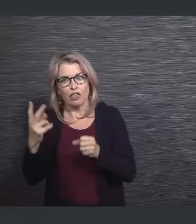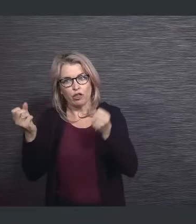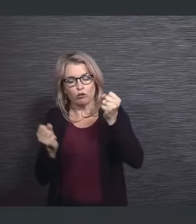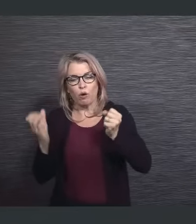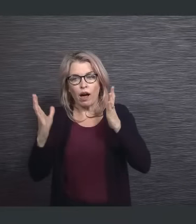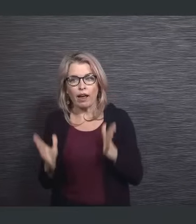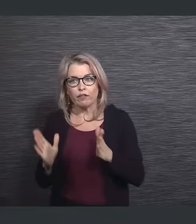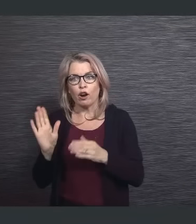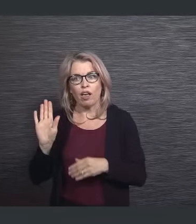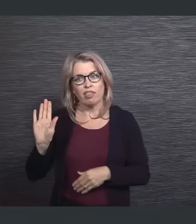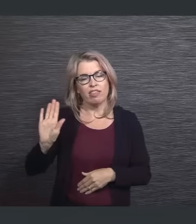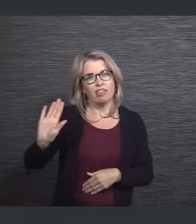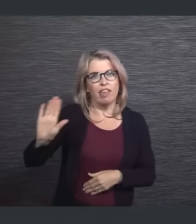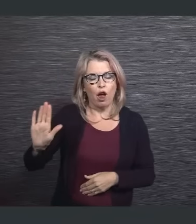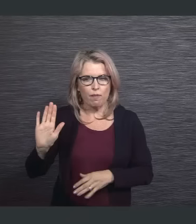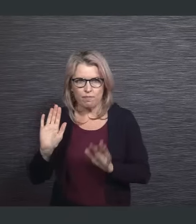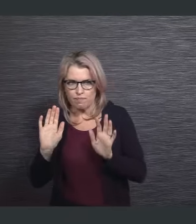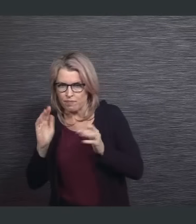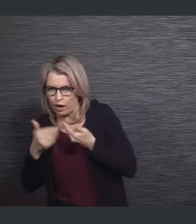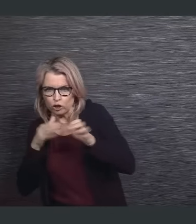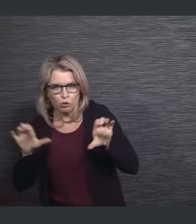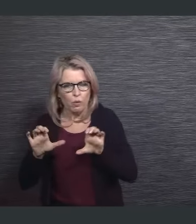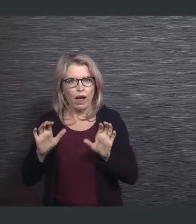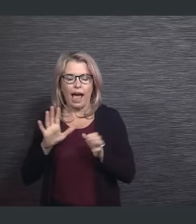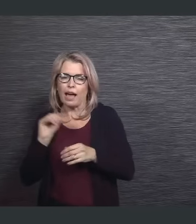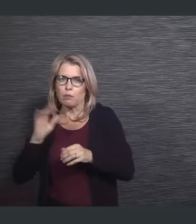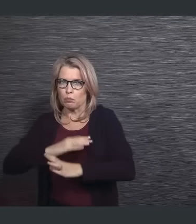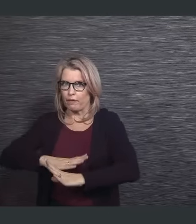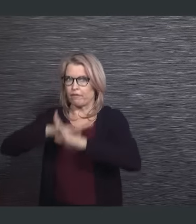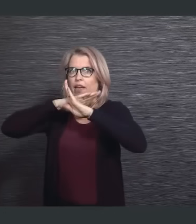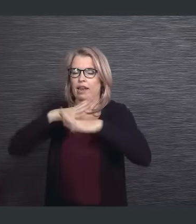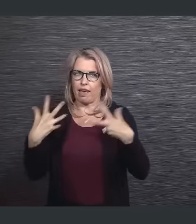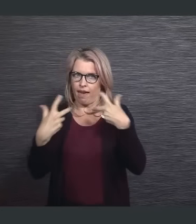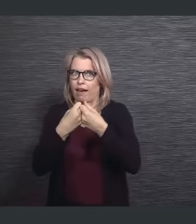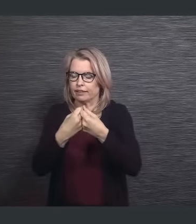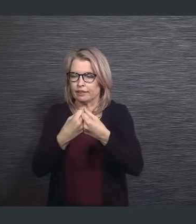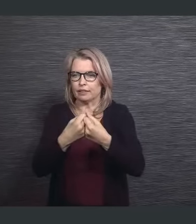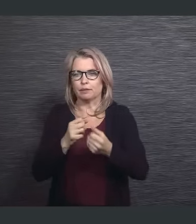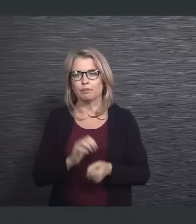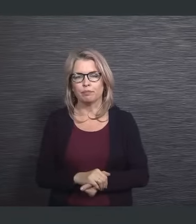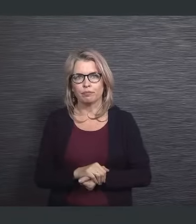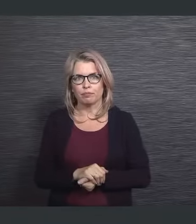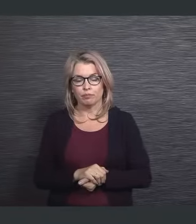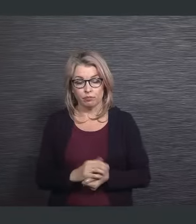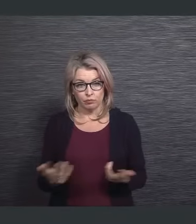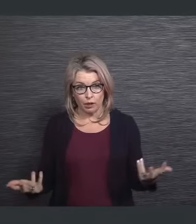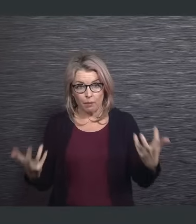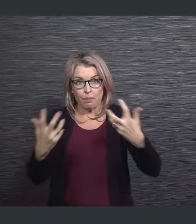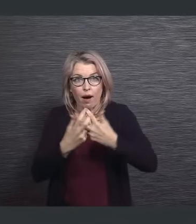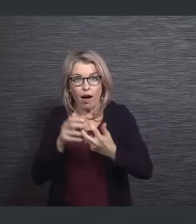condition to prevent accidents. Combining these sensing technologies